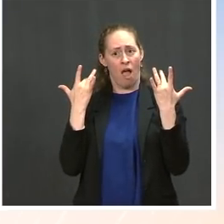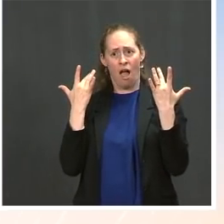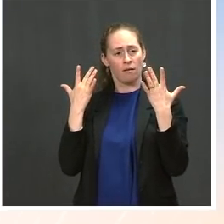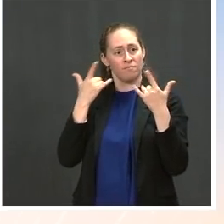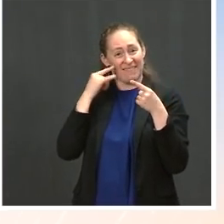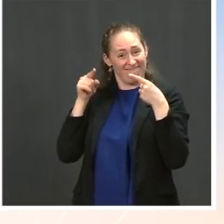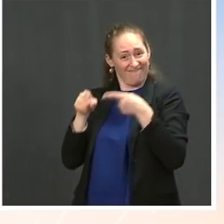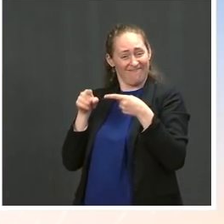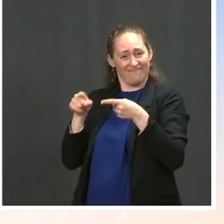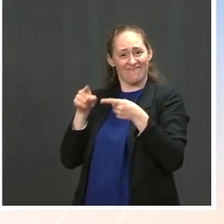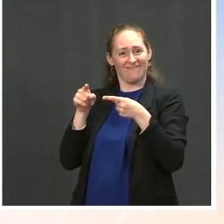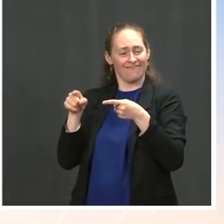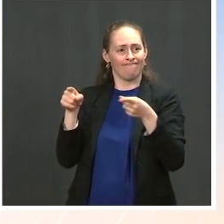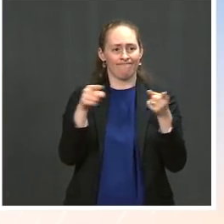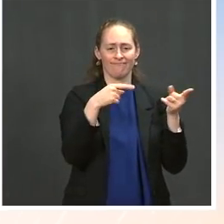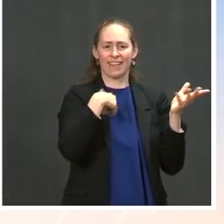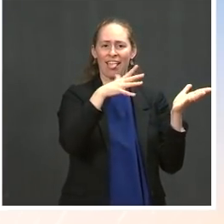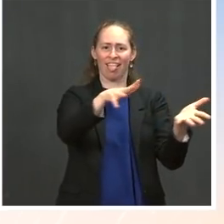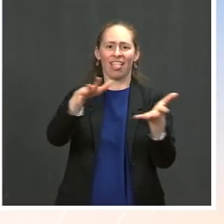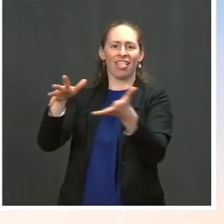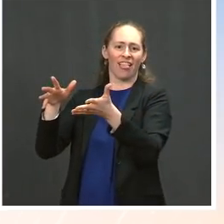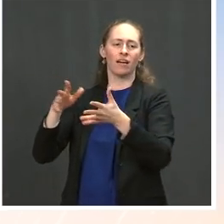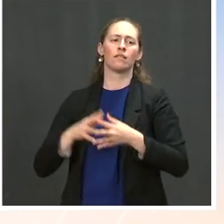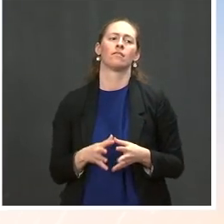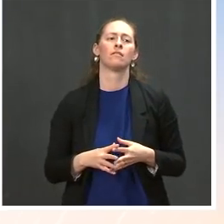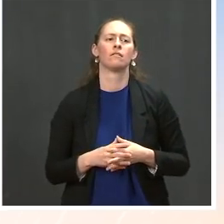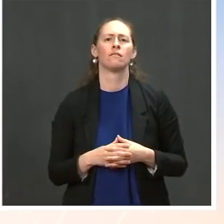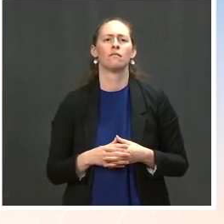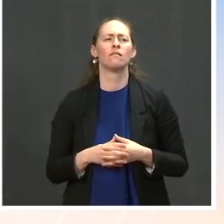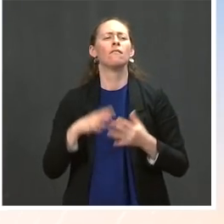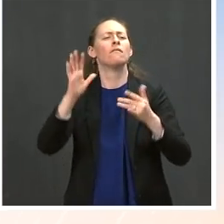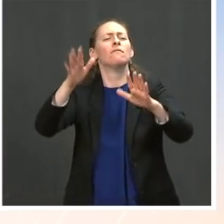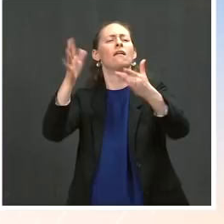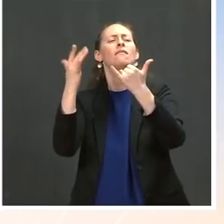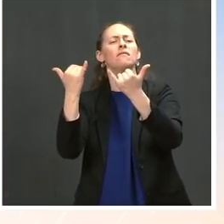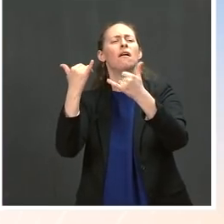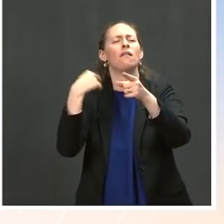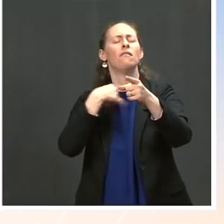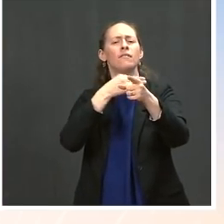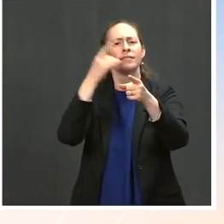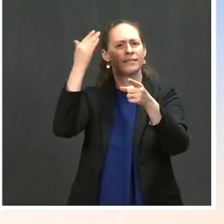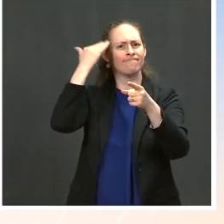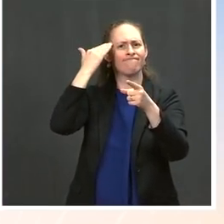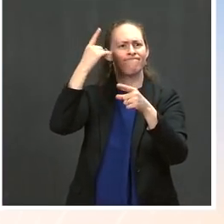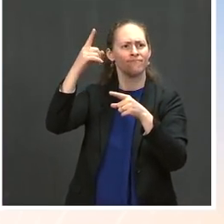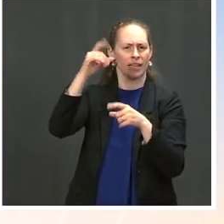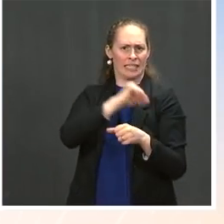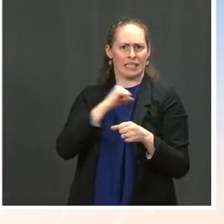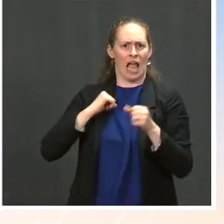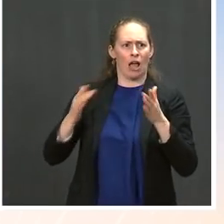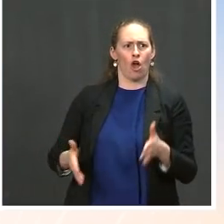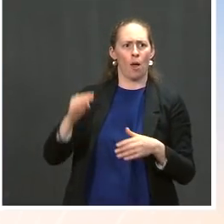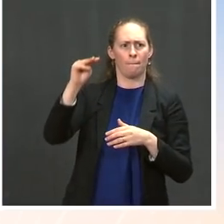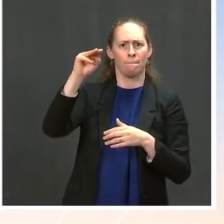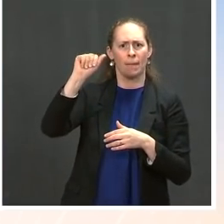with Senator Manchin about this proposal? Secretary Buttigieg: I'm looking forward to speaking with him soon. The Press: This next week? Or -- Secretary Buttigieg: I don't remember the date,